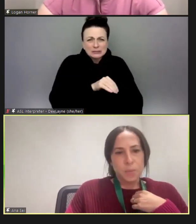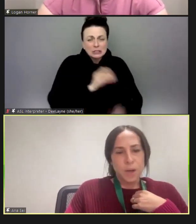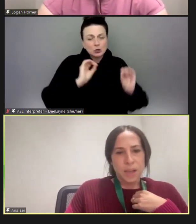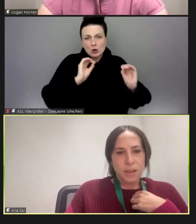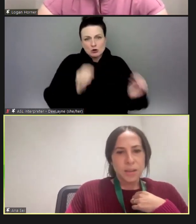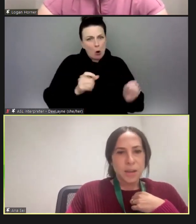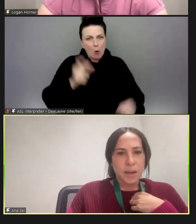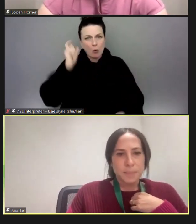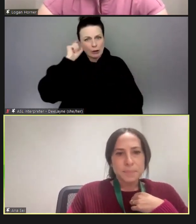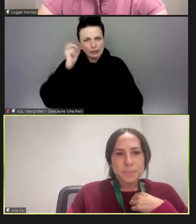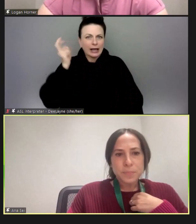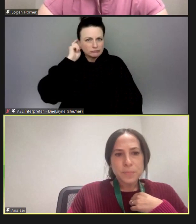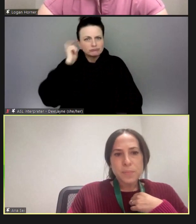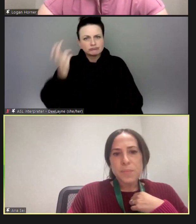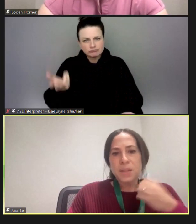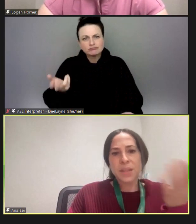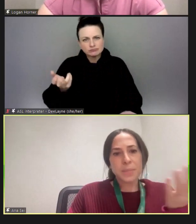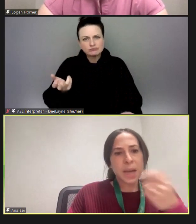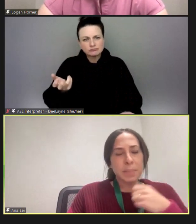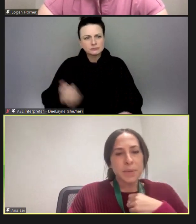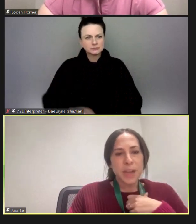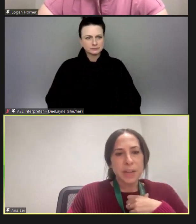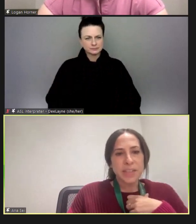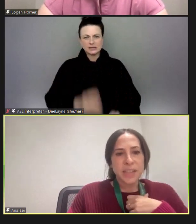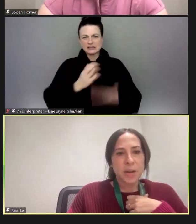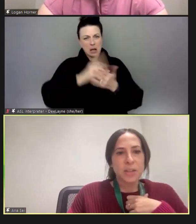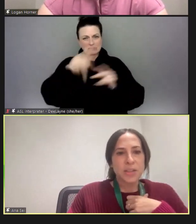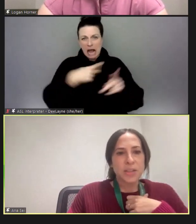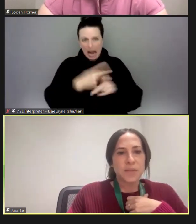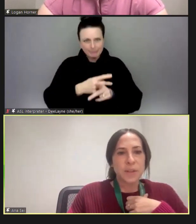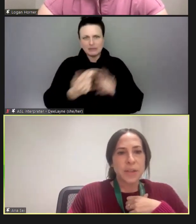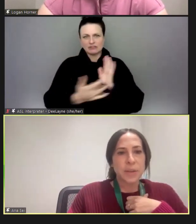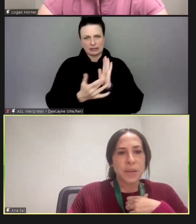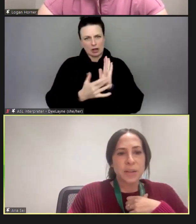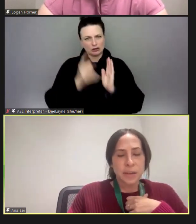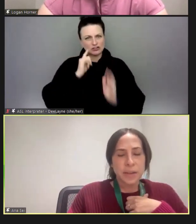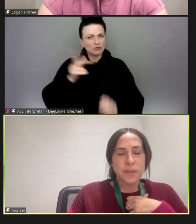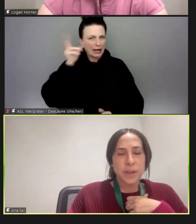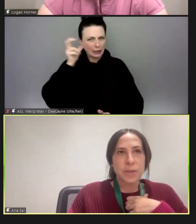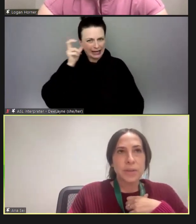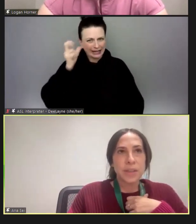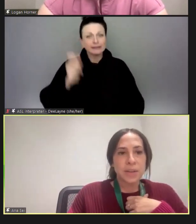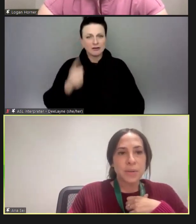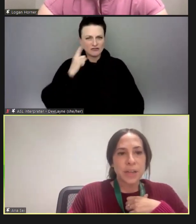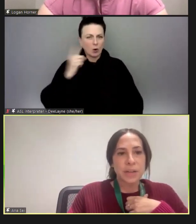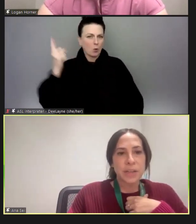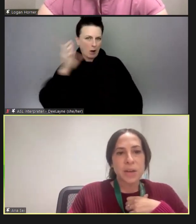with um some type of hearing technology